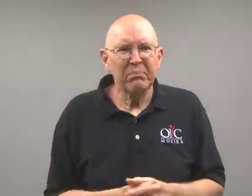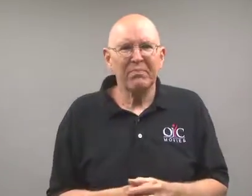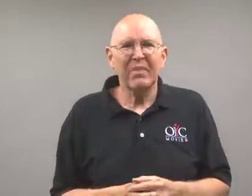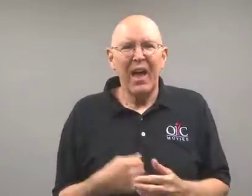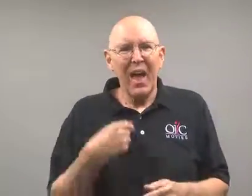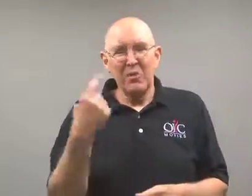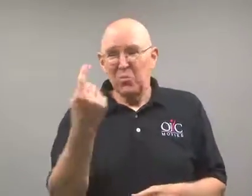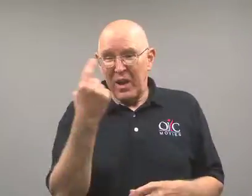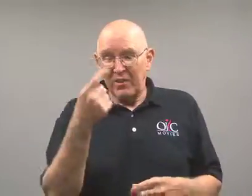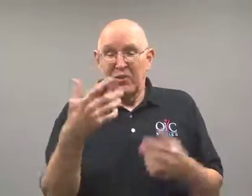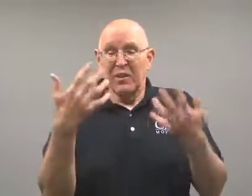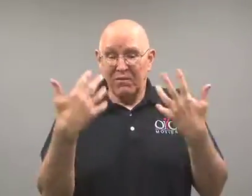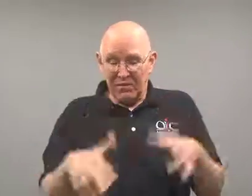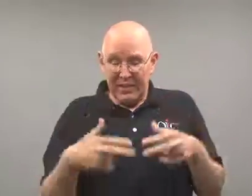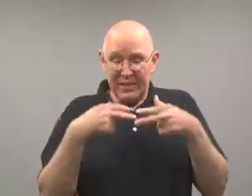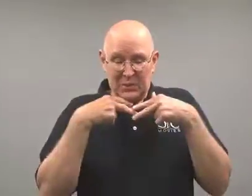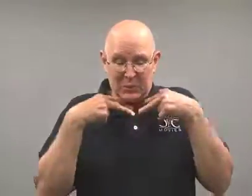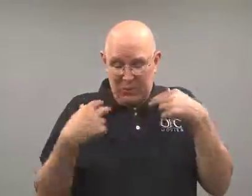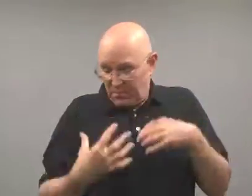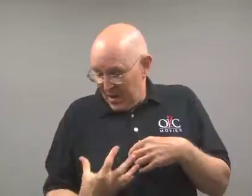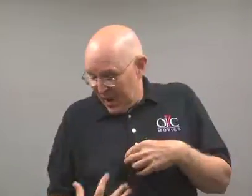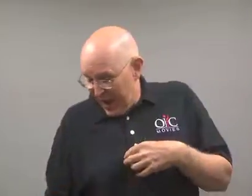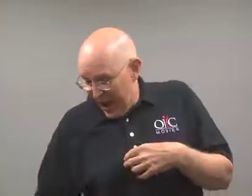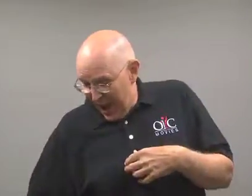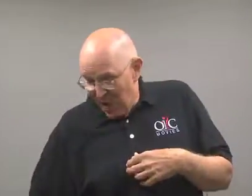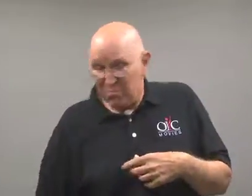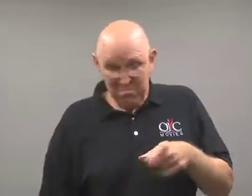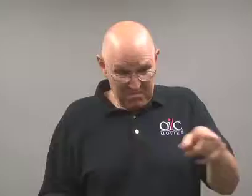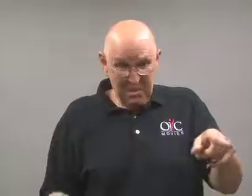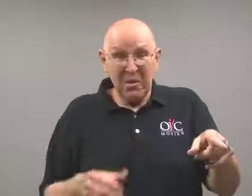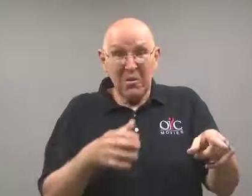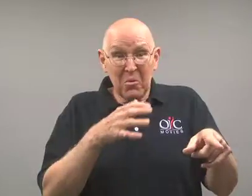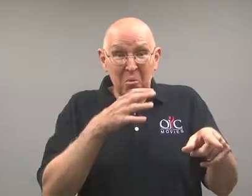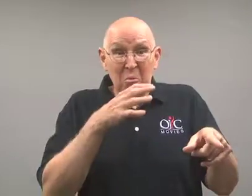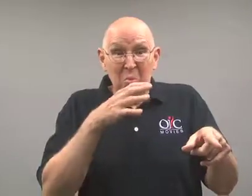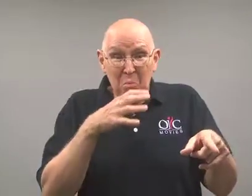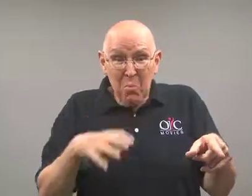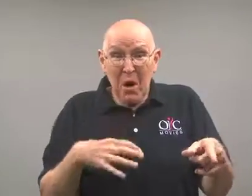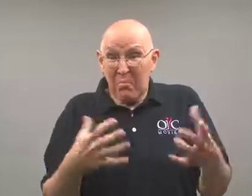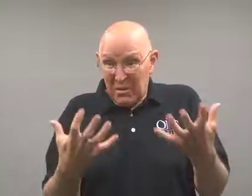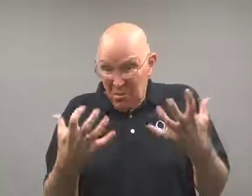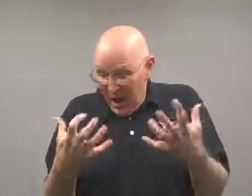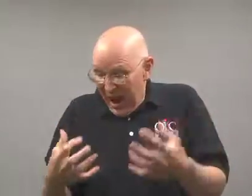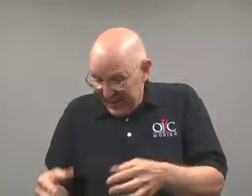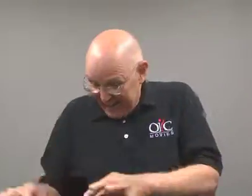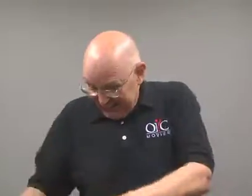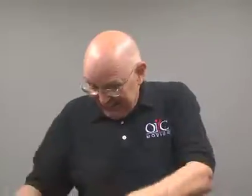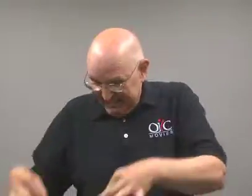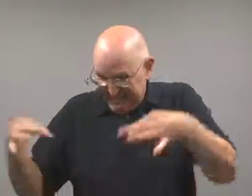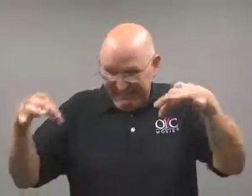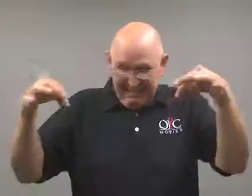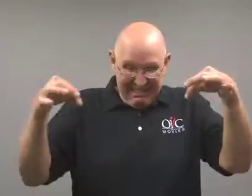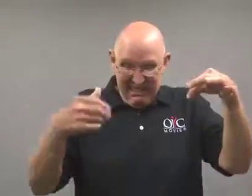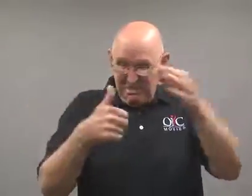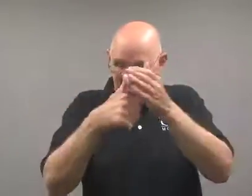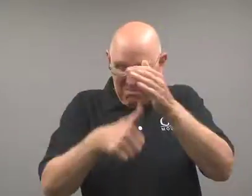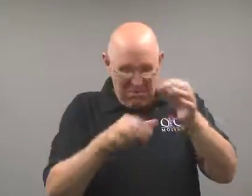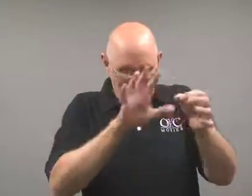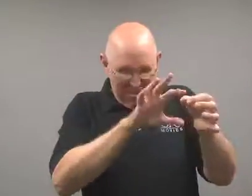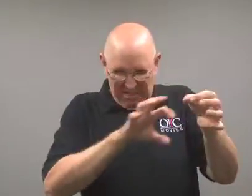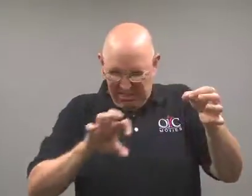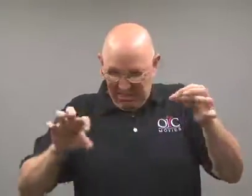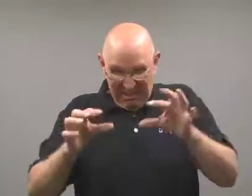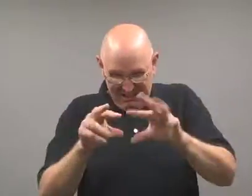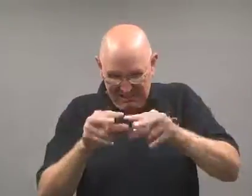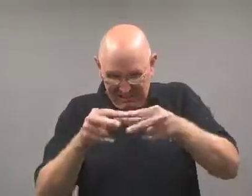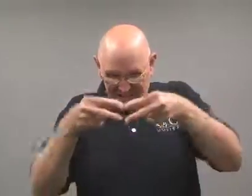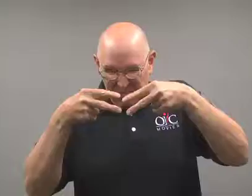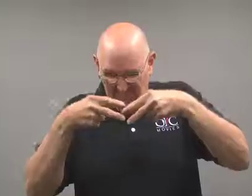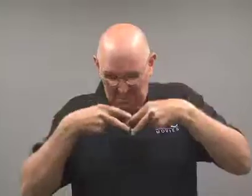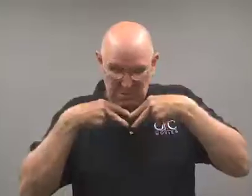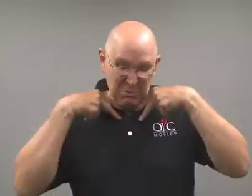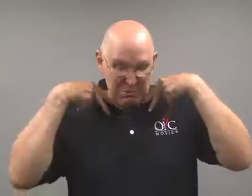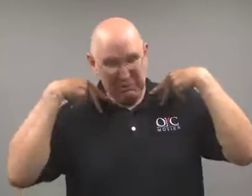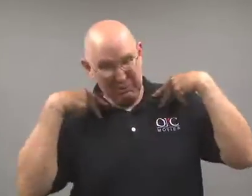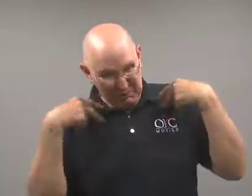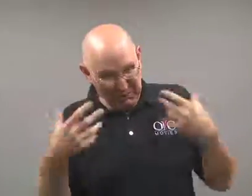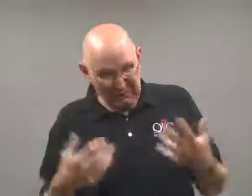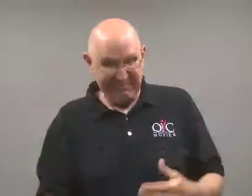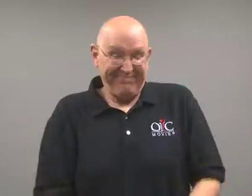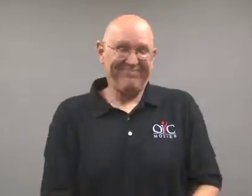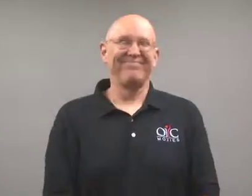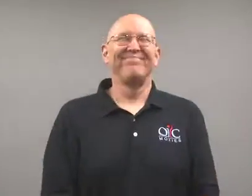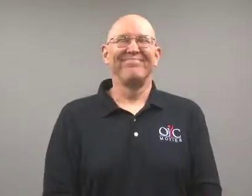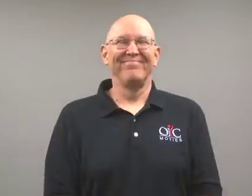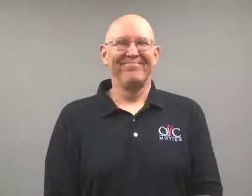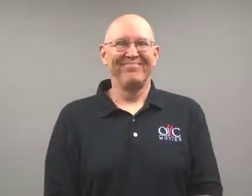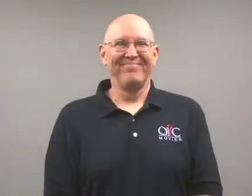After he passes the necklace in all that poop, I wonder if the lady will want to wear it again?